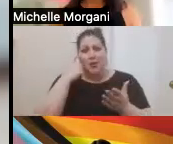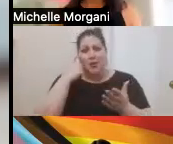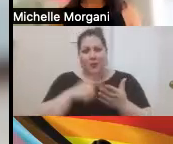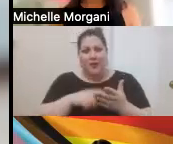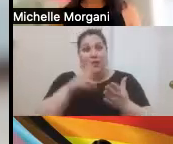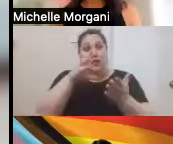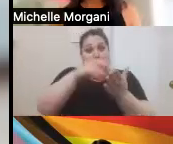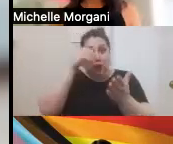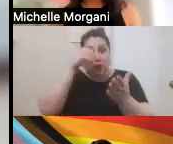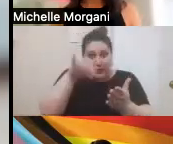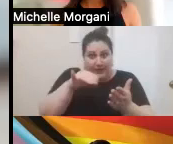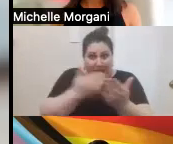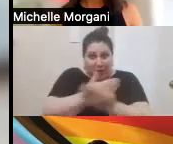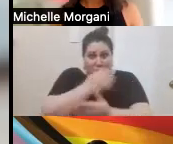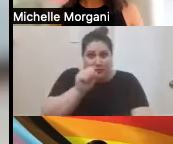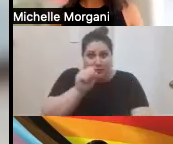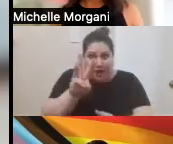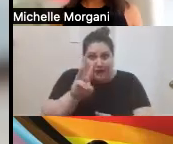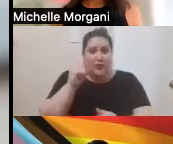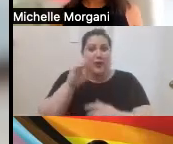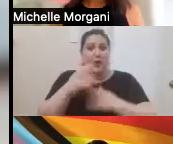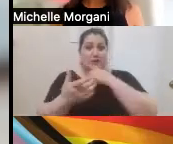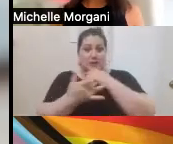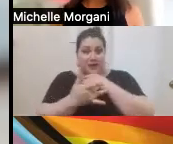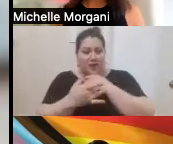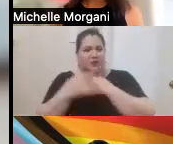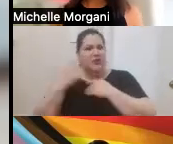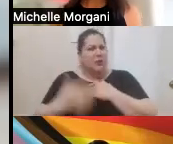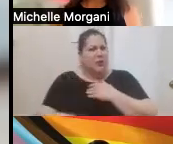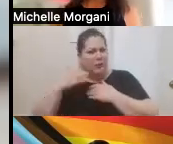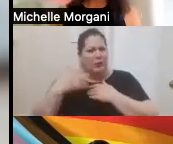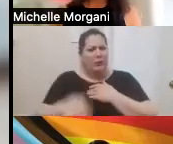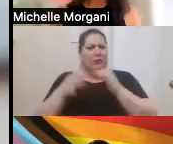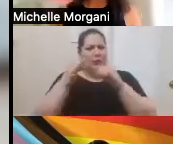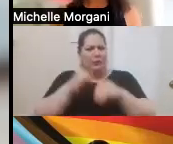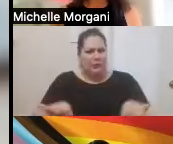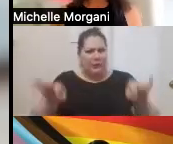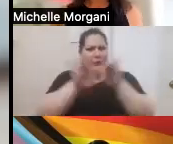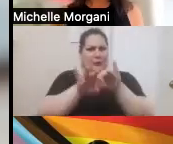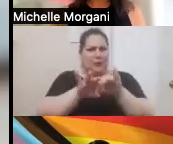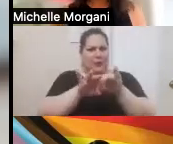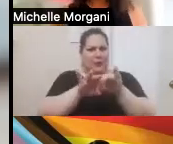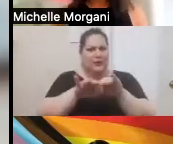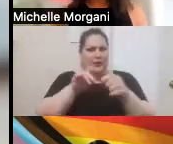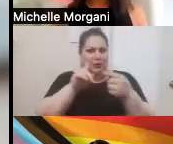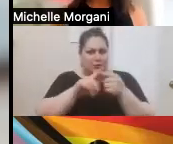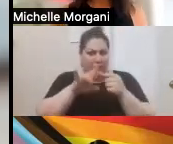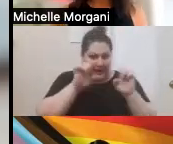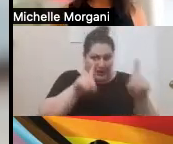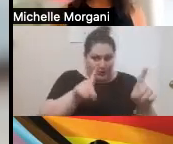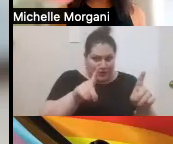or that new technology is quite crucial to the educational aspect. So it's really hard to try to do both at the same time